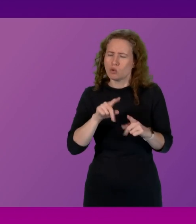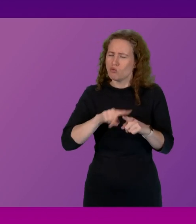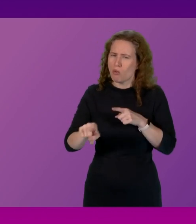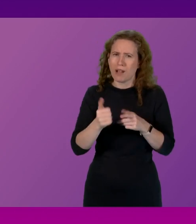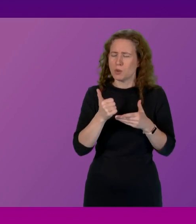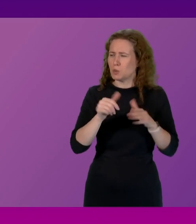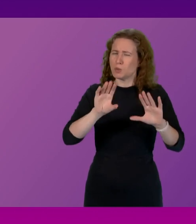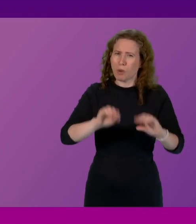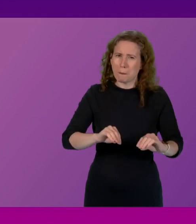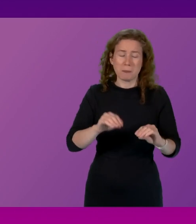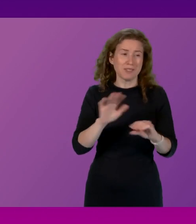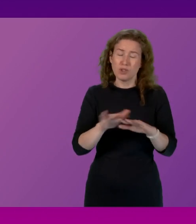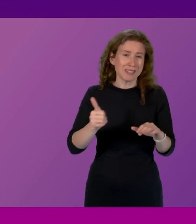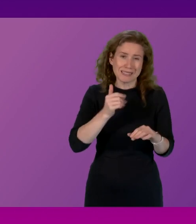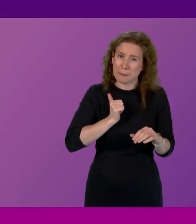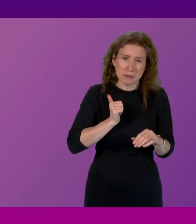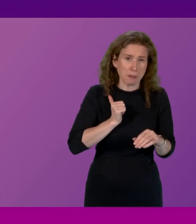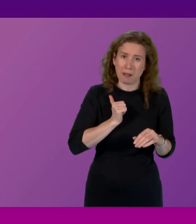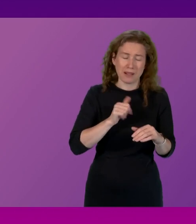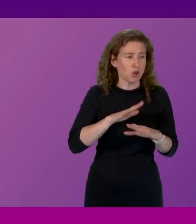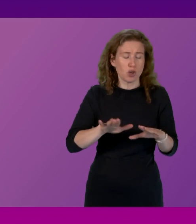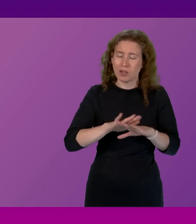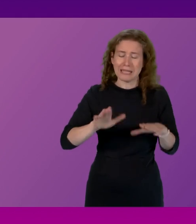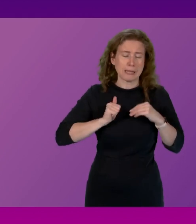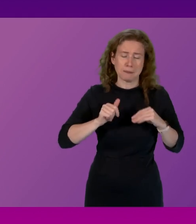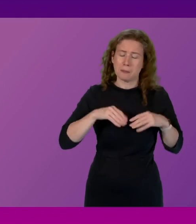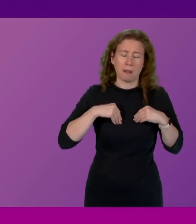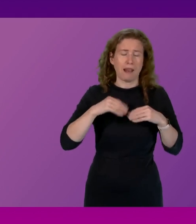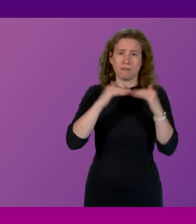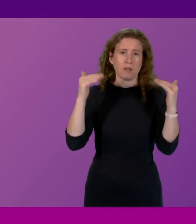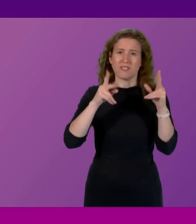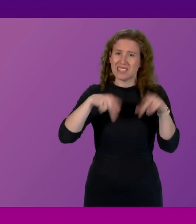are still unacceptably high levels of drug deaths in Scotland.